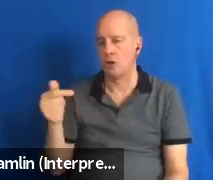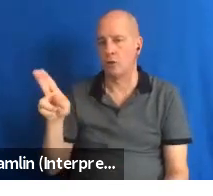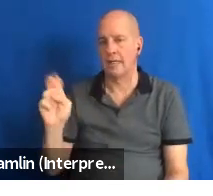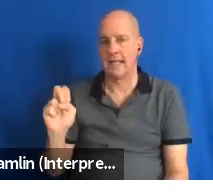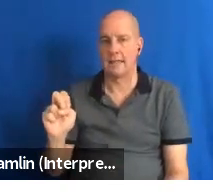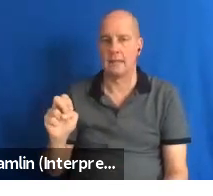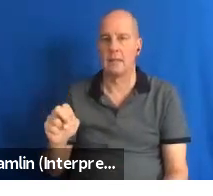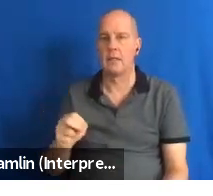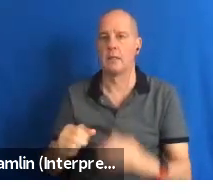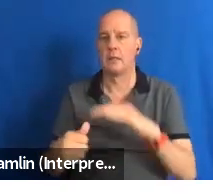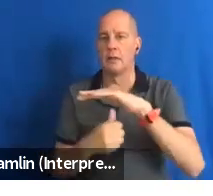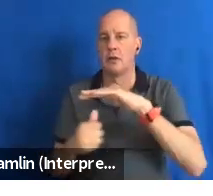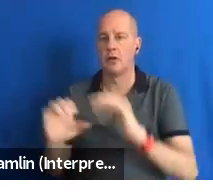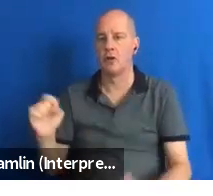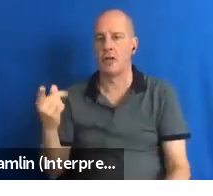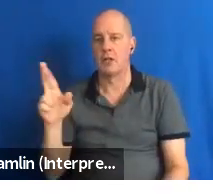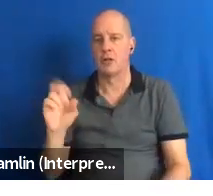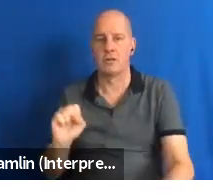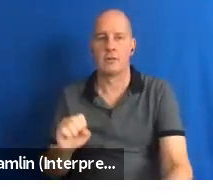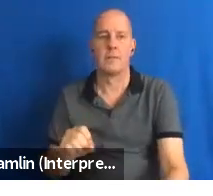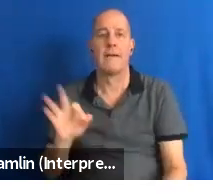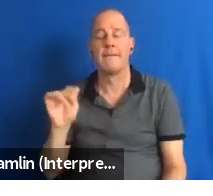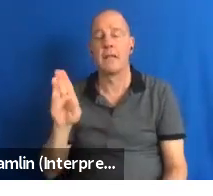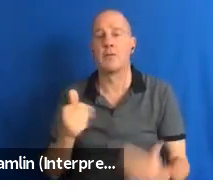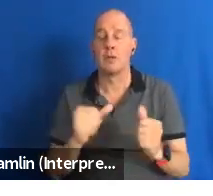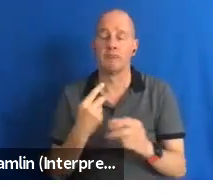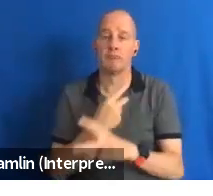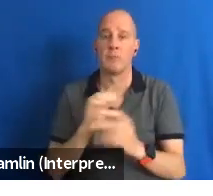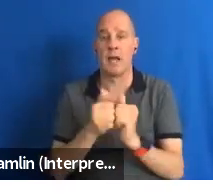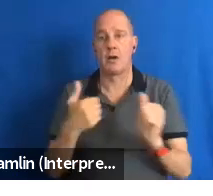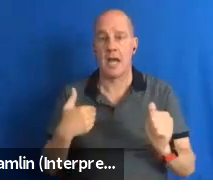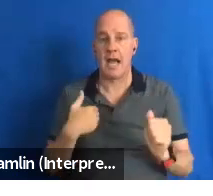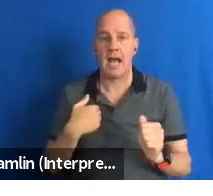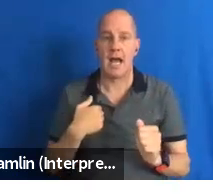only to continue normal disaster preparations but to prepare for the disasters in the COVID